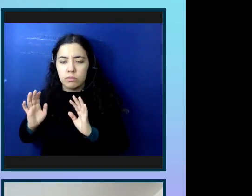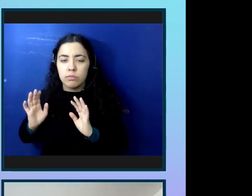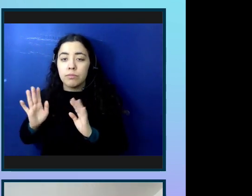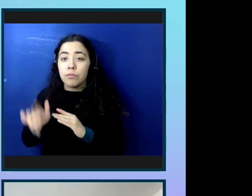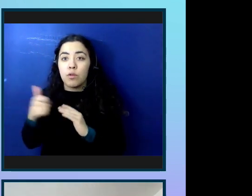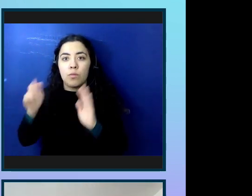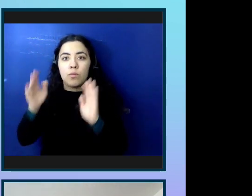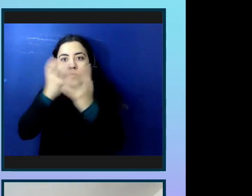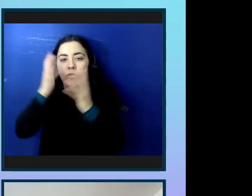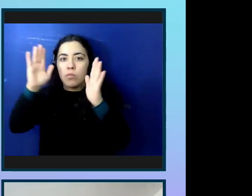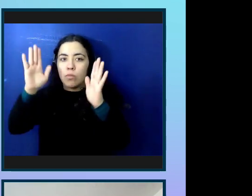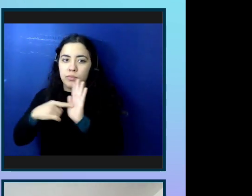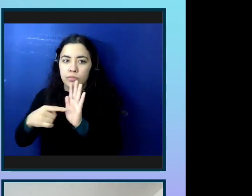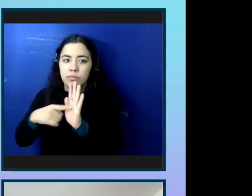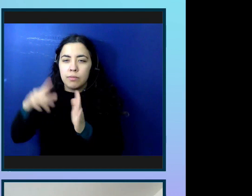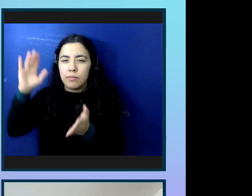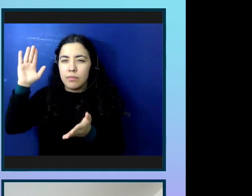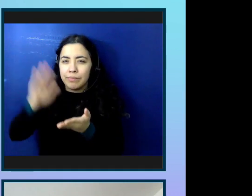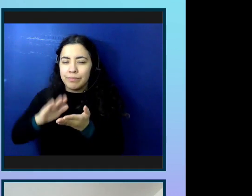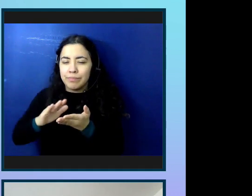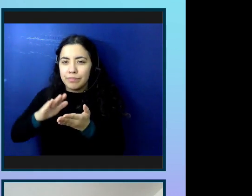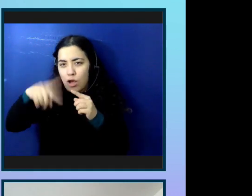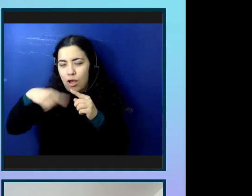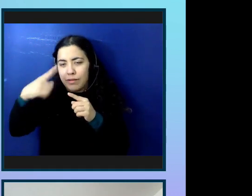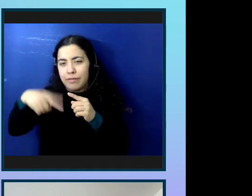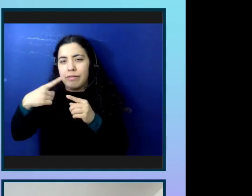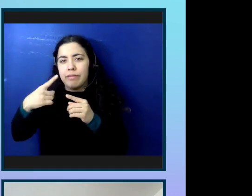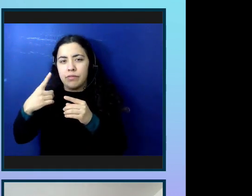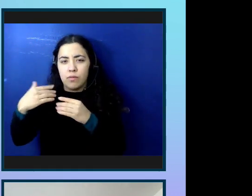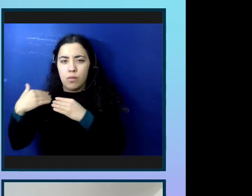of reducing cognitive load for users is enabling them to cut, copy and paste.